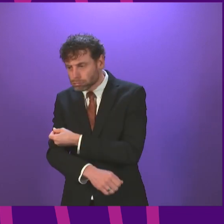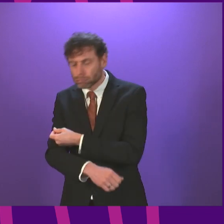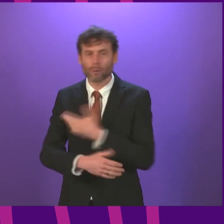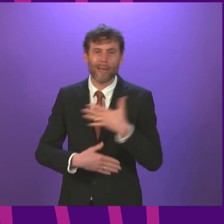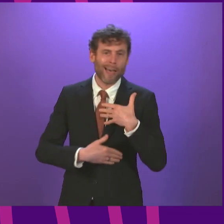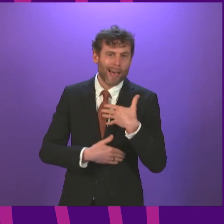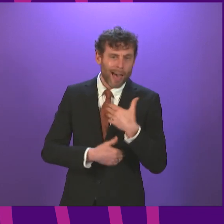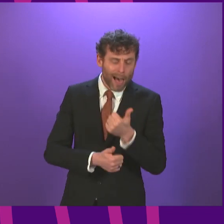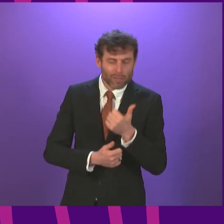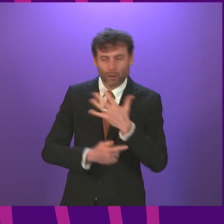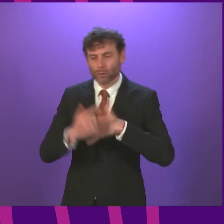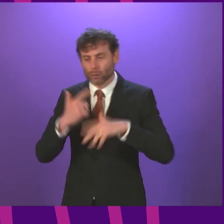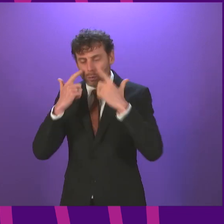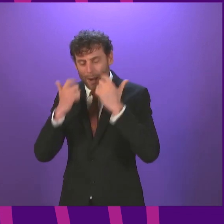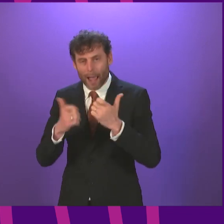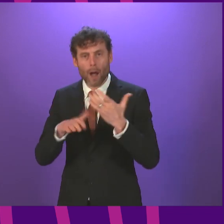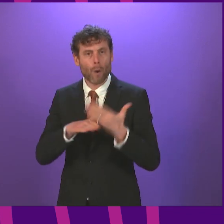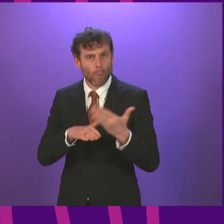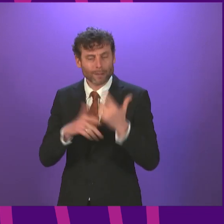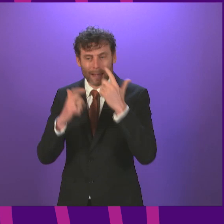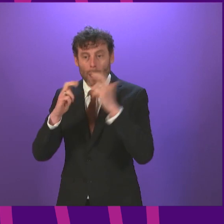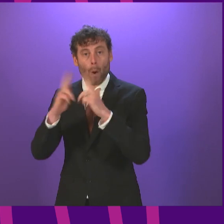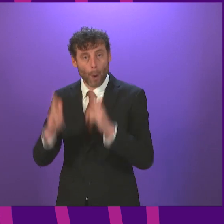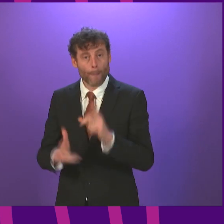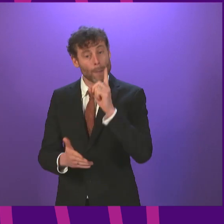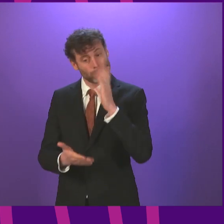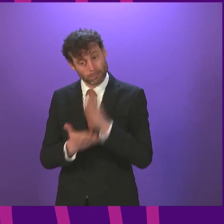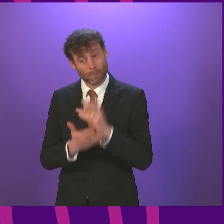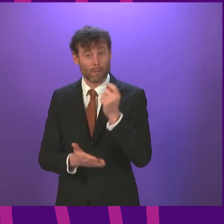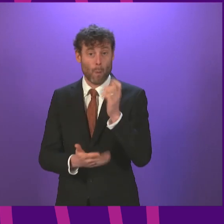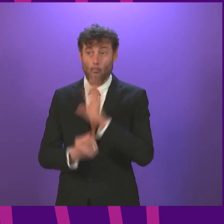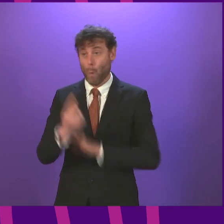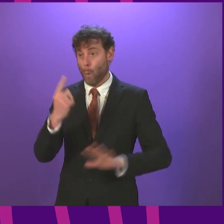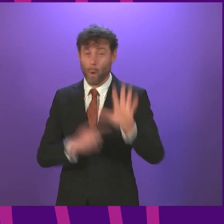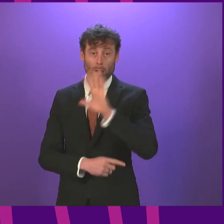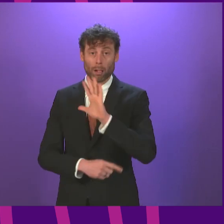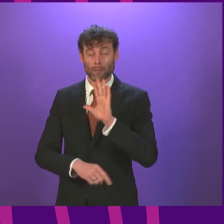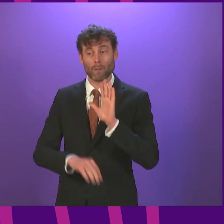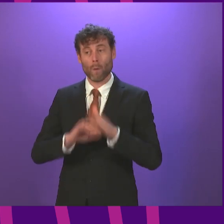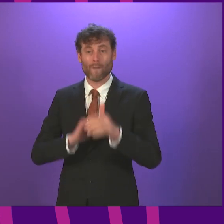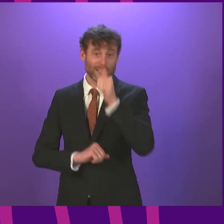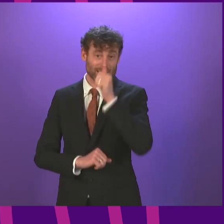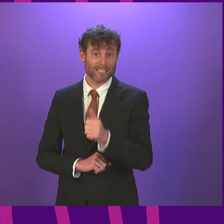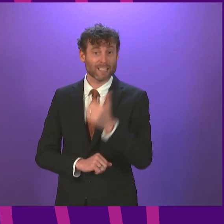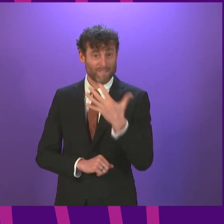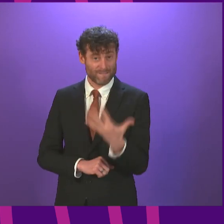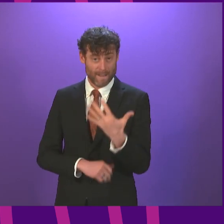I confirm that virtually all those over 65 have now had their first dose, as have 45